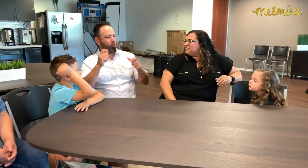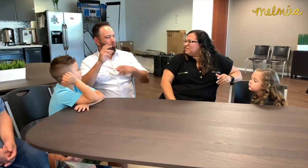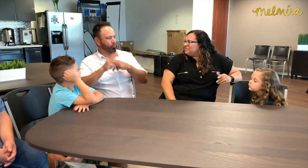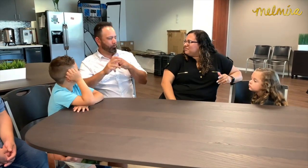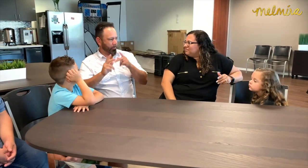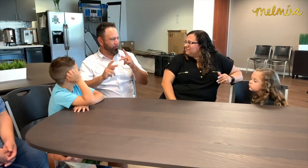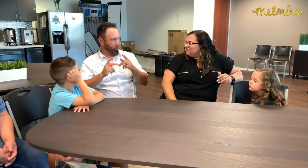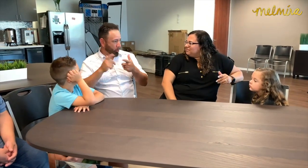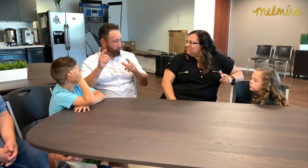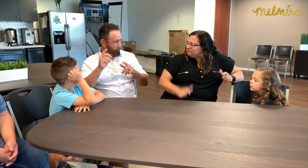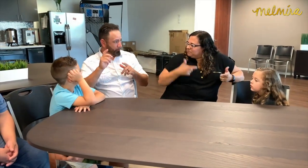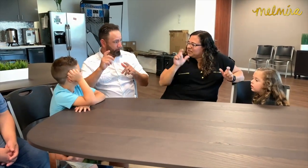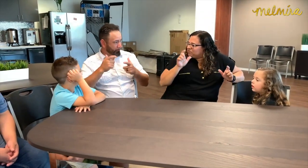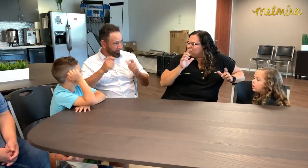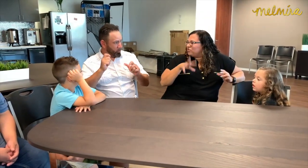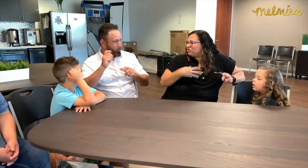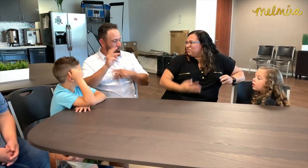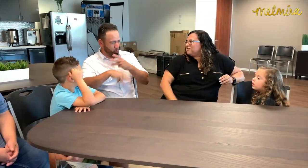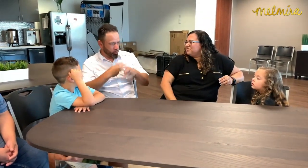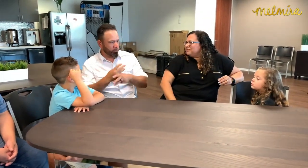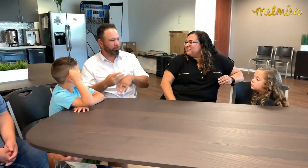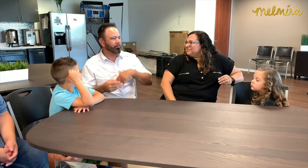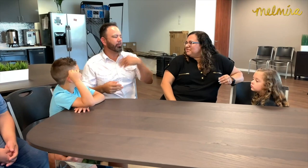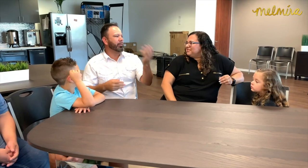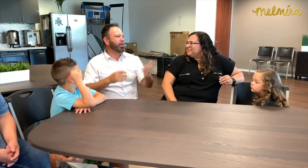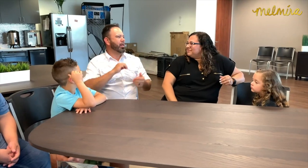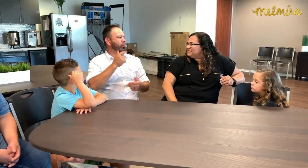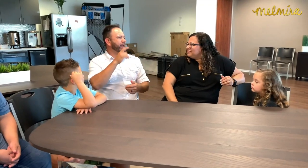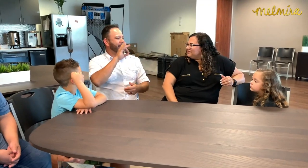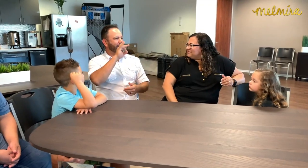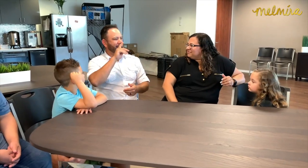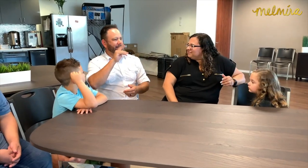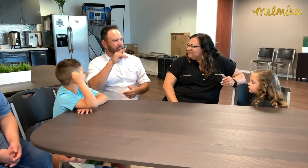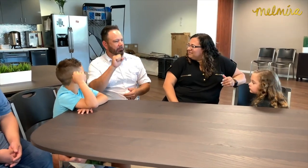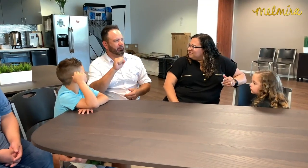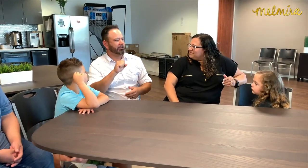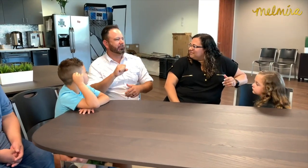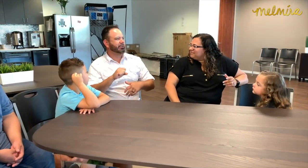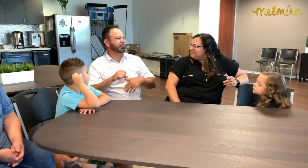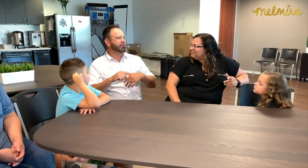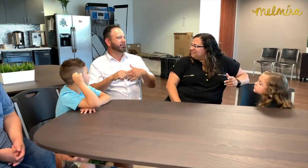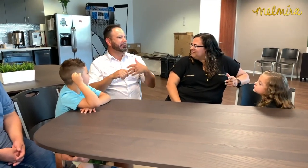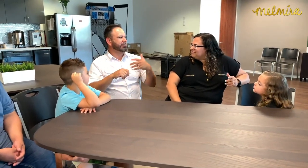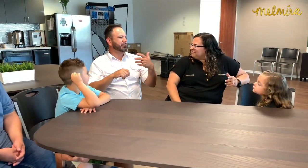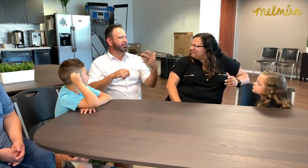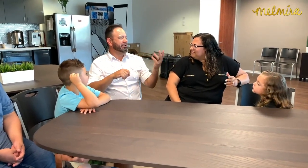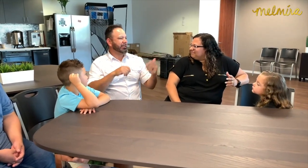Yeah, Little People, Big World, Kate Plus 8,